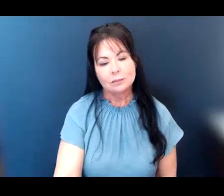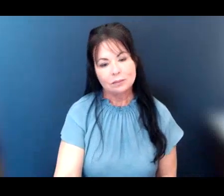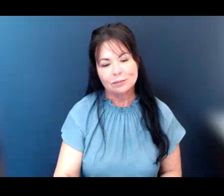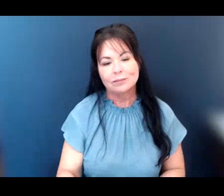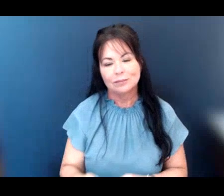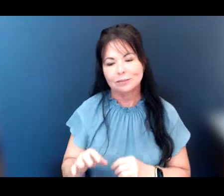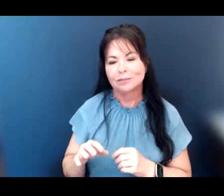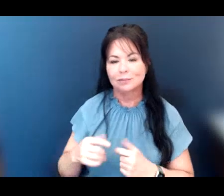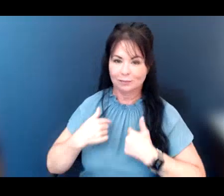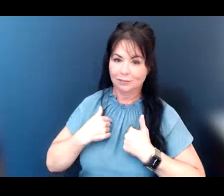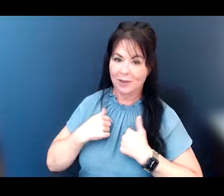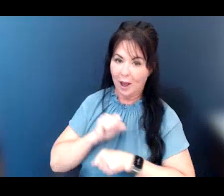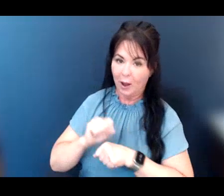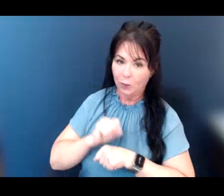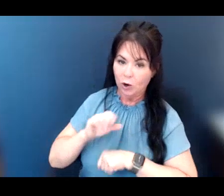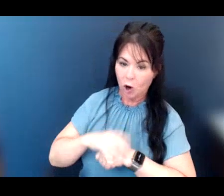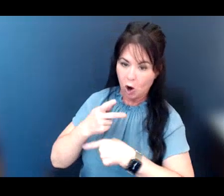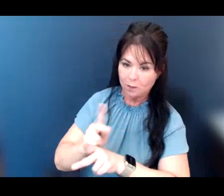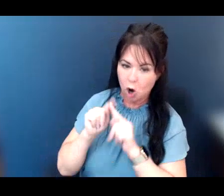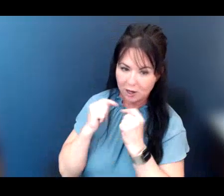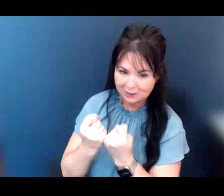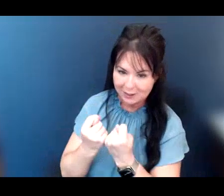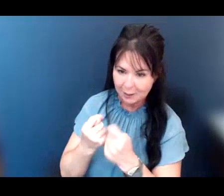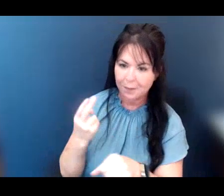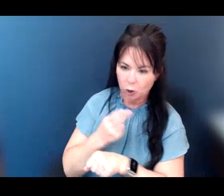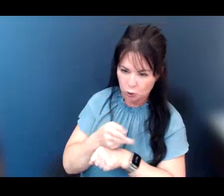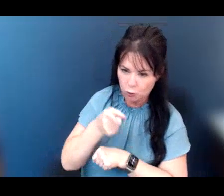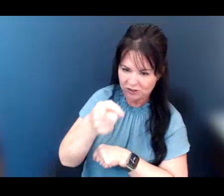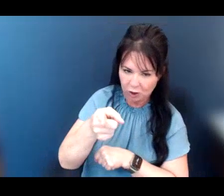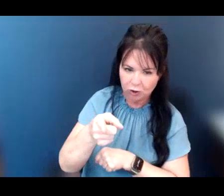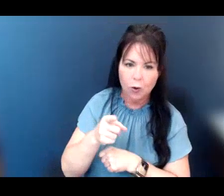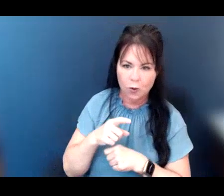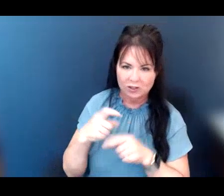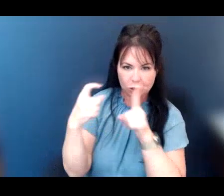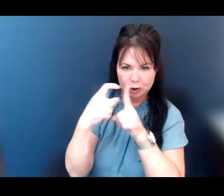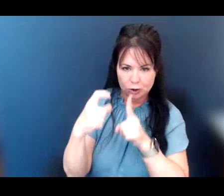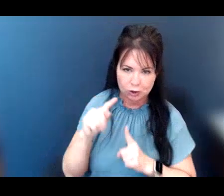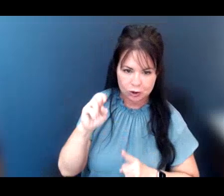and hears those terms on the daily, those are some super relevant points.